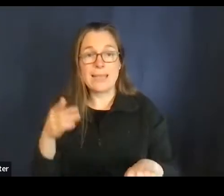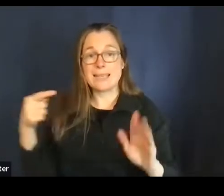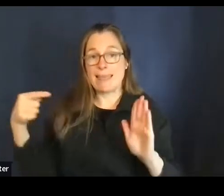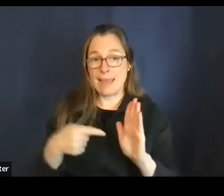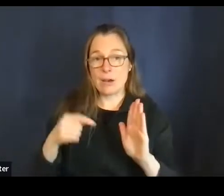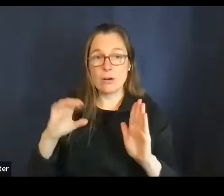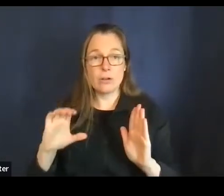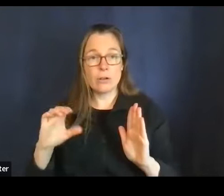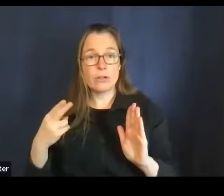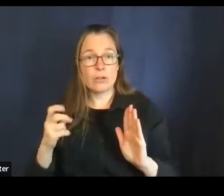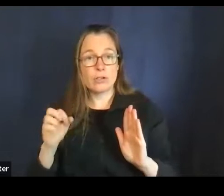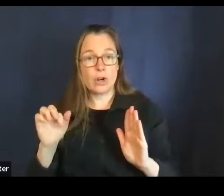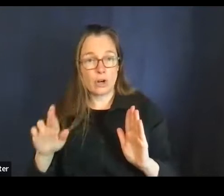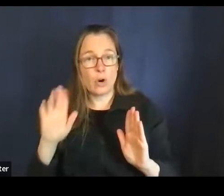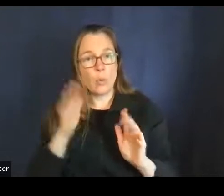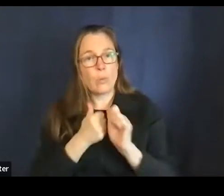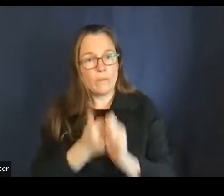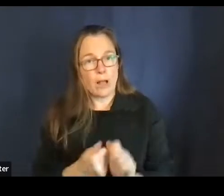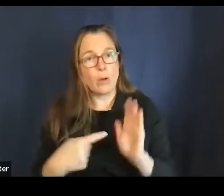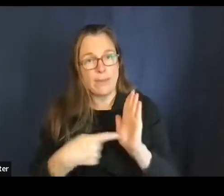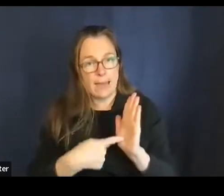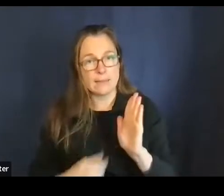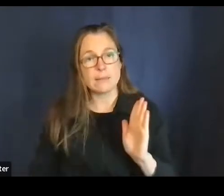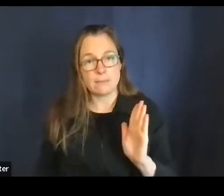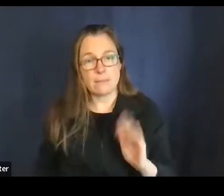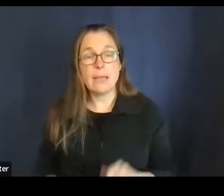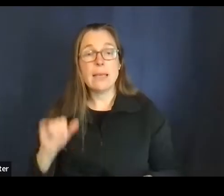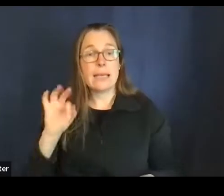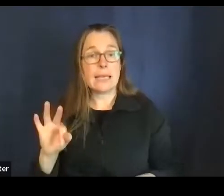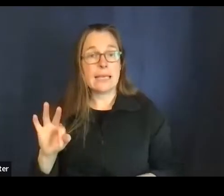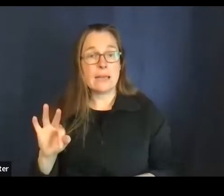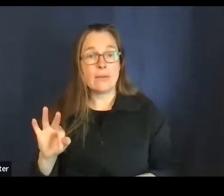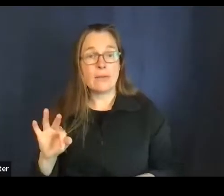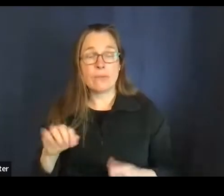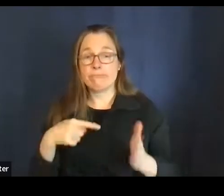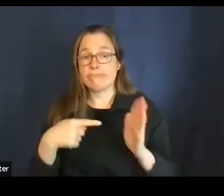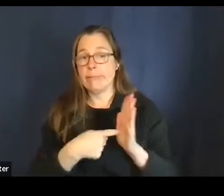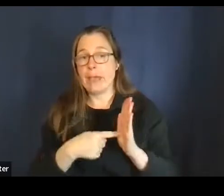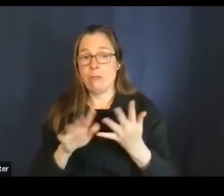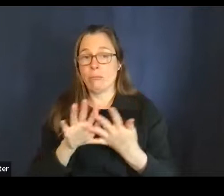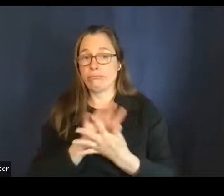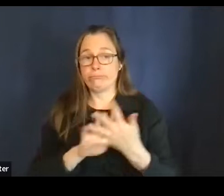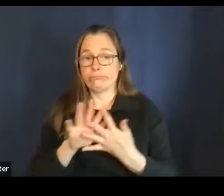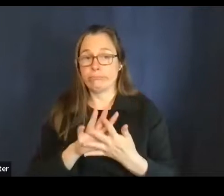then we will do explicitly what the charter says. If the language is ambiguous or it doesn't exist at all,